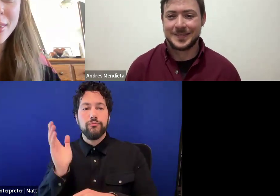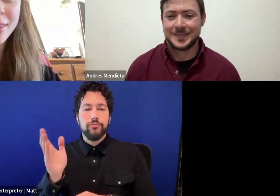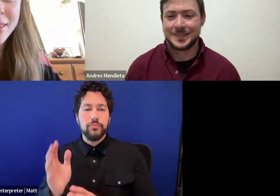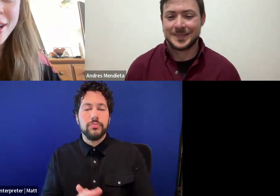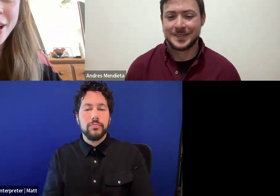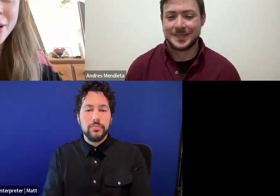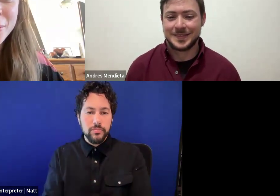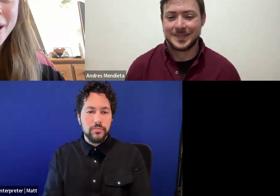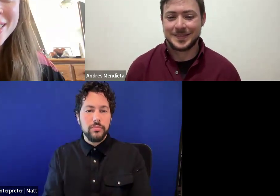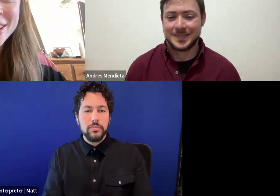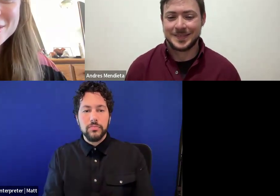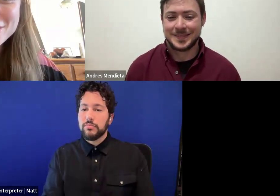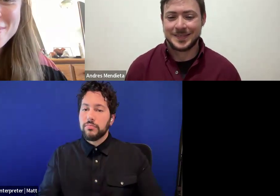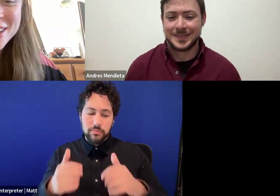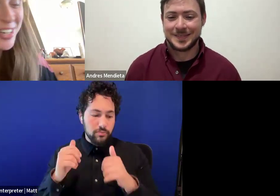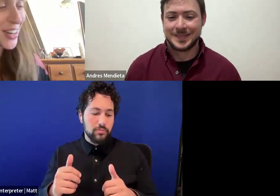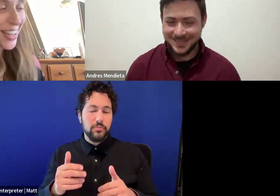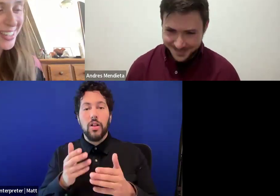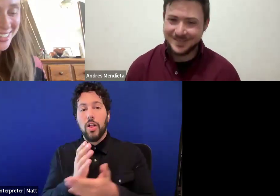All right, thank you so much, Andres.